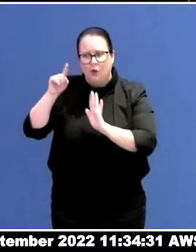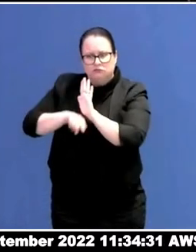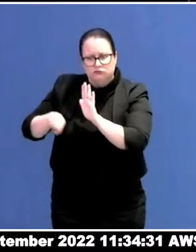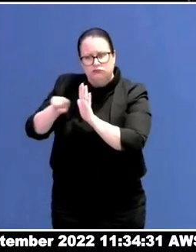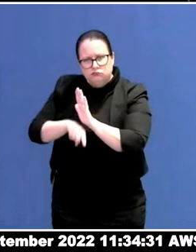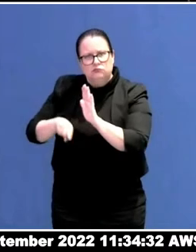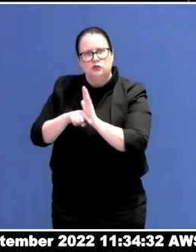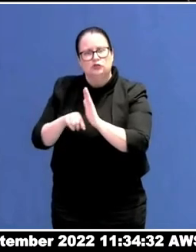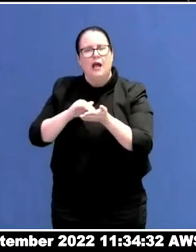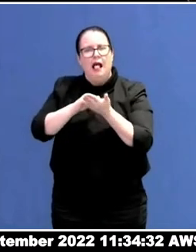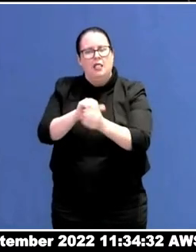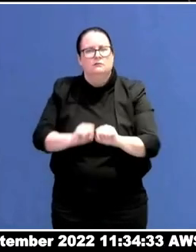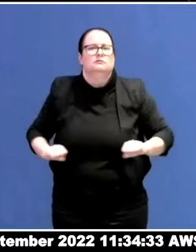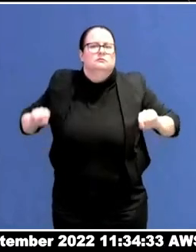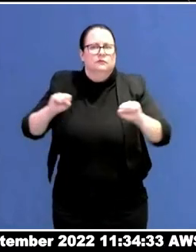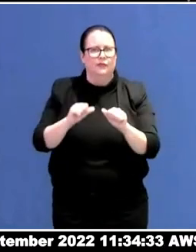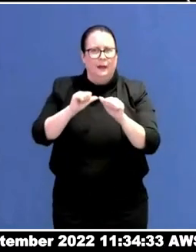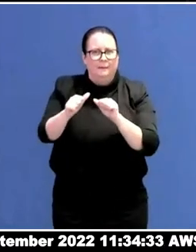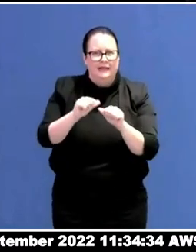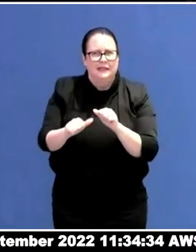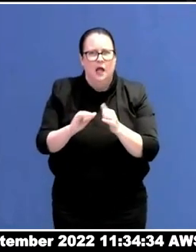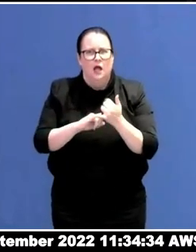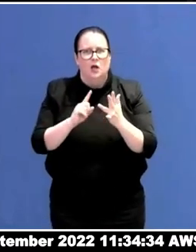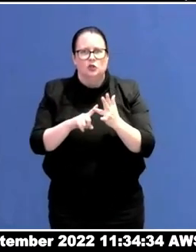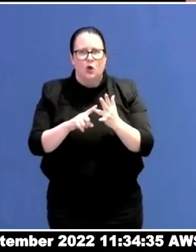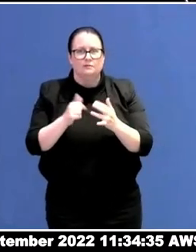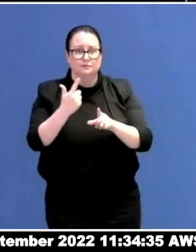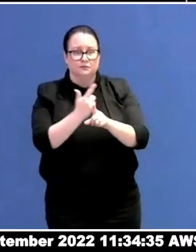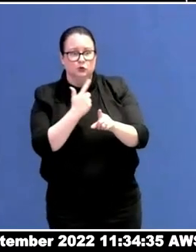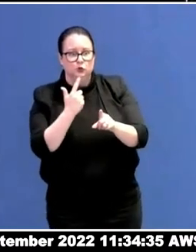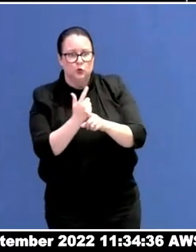the validation comes through, unpacking those issues in such a way where there is